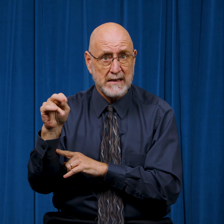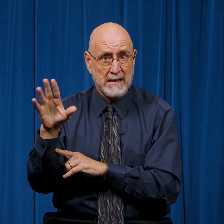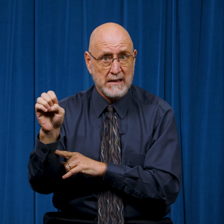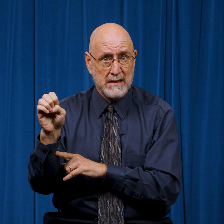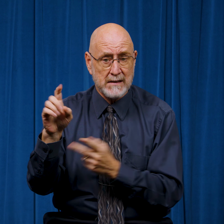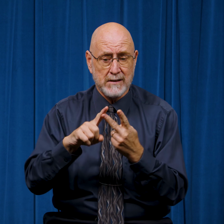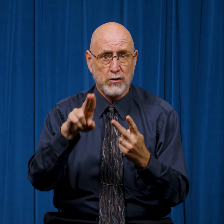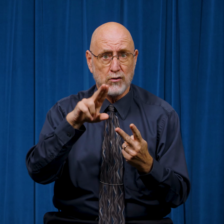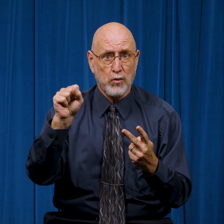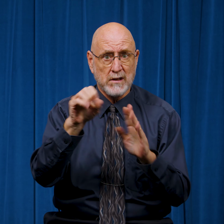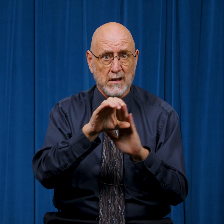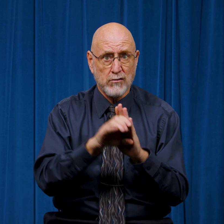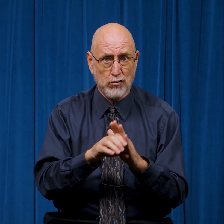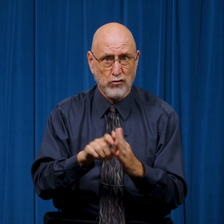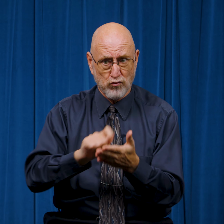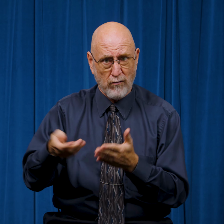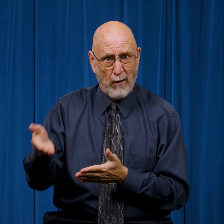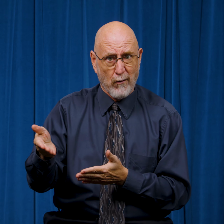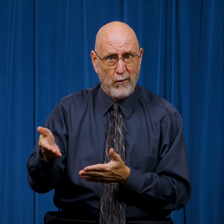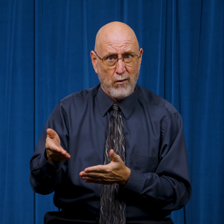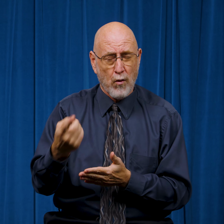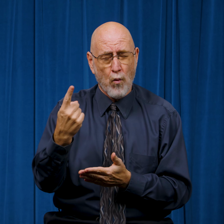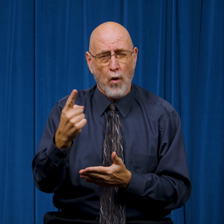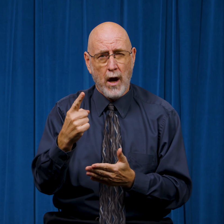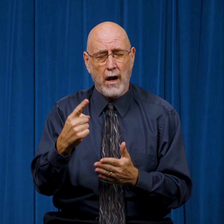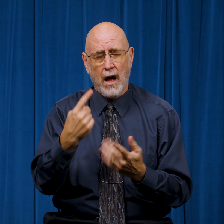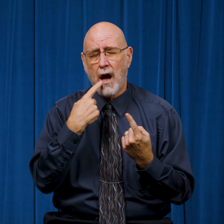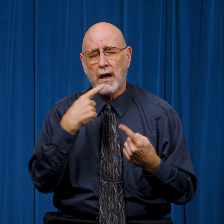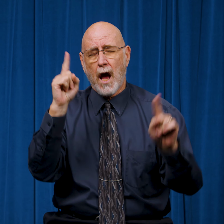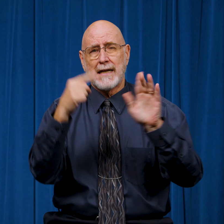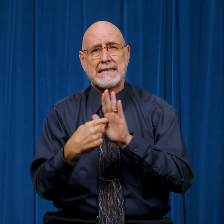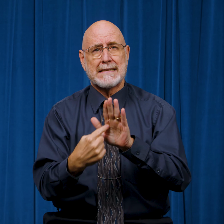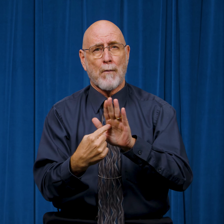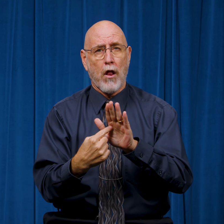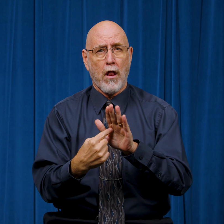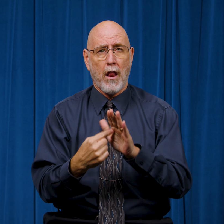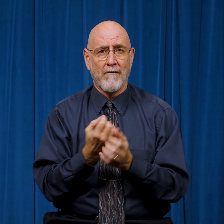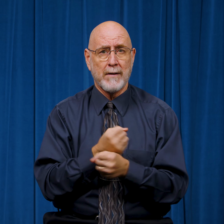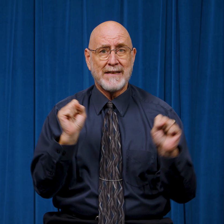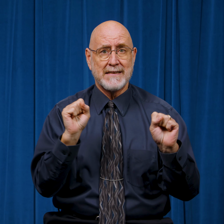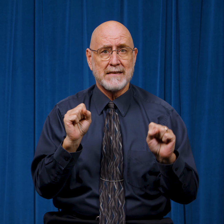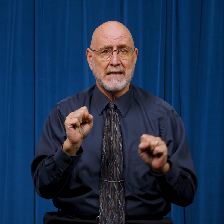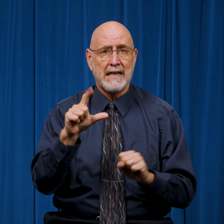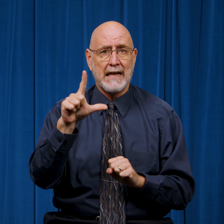One iconic symbol of independence is the Liberty Bell.